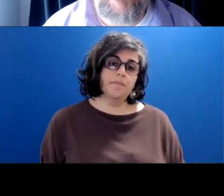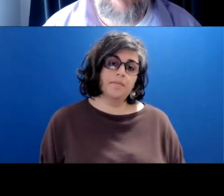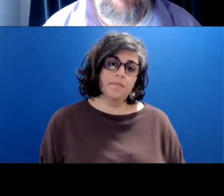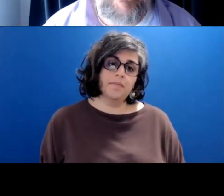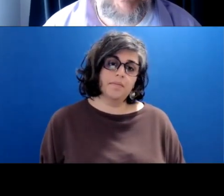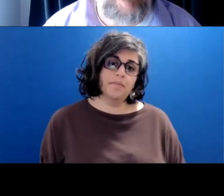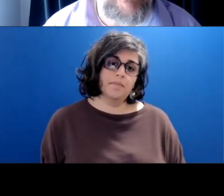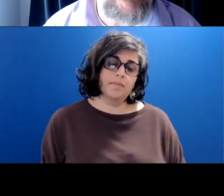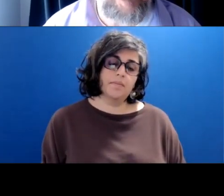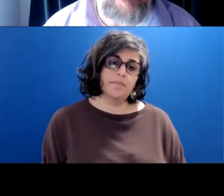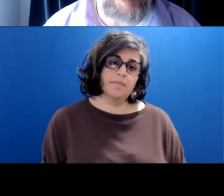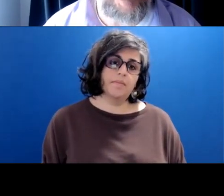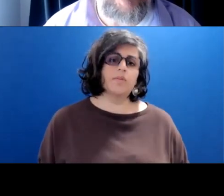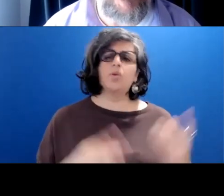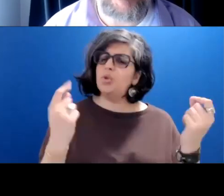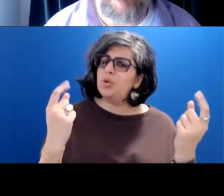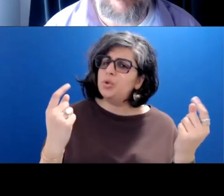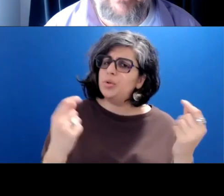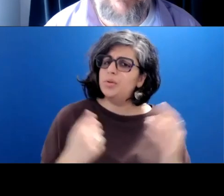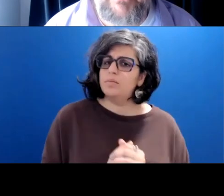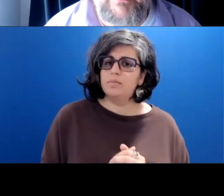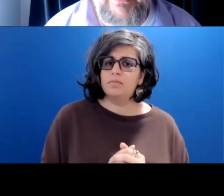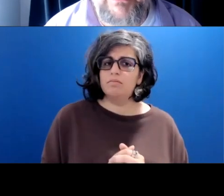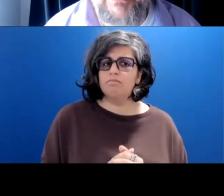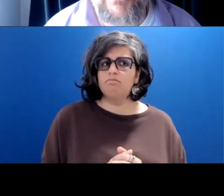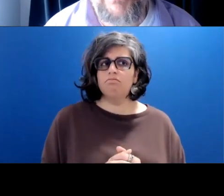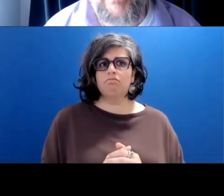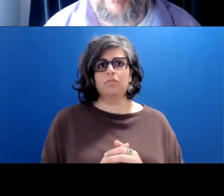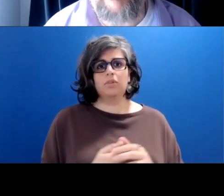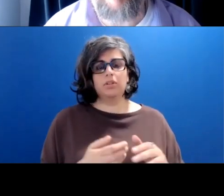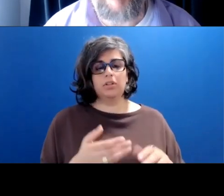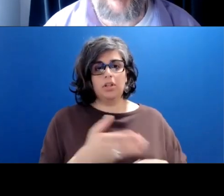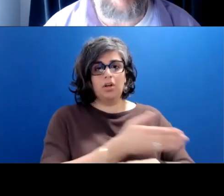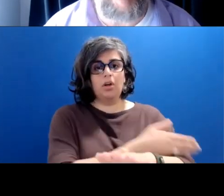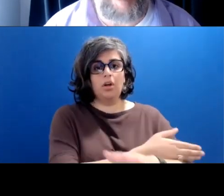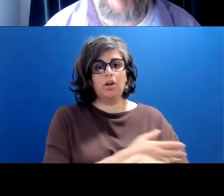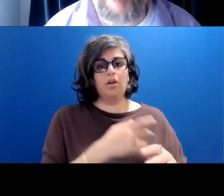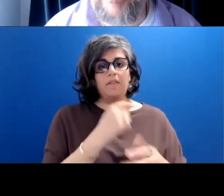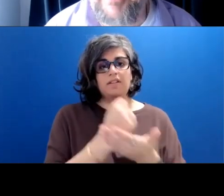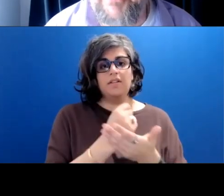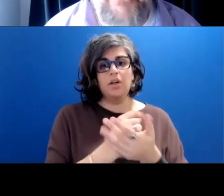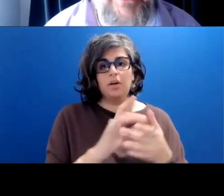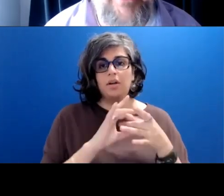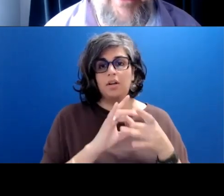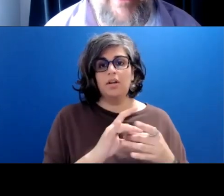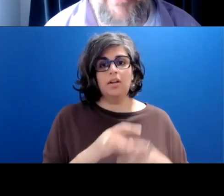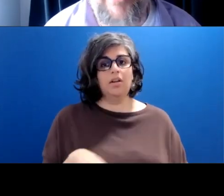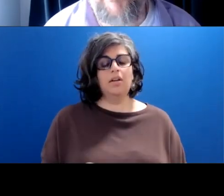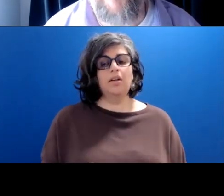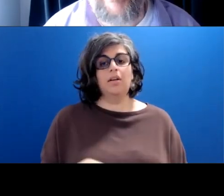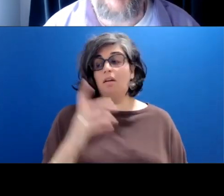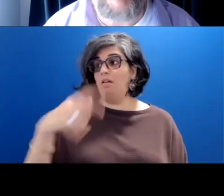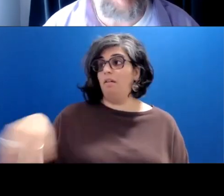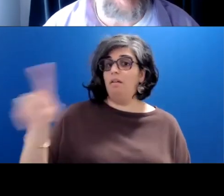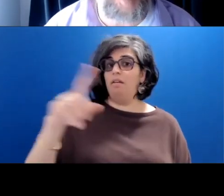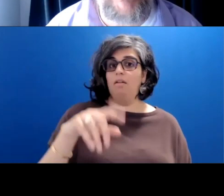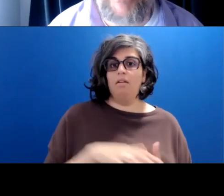So what can we do to build stronger therapeutic relationships? And you know, I'm not gonna tell the folks here that our providers how to do this